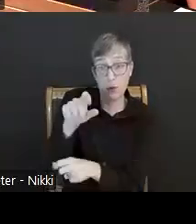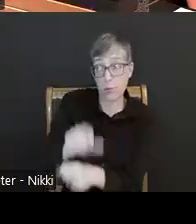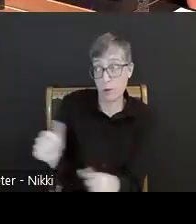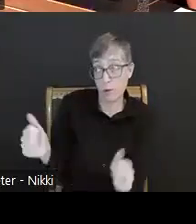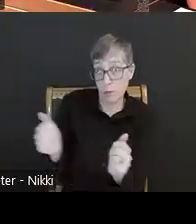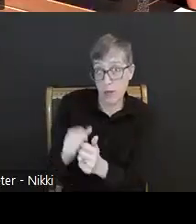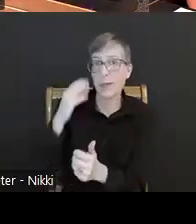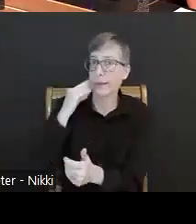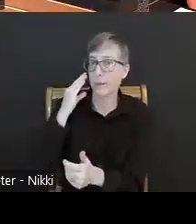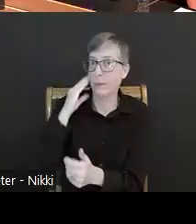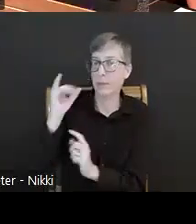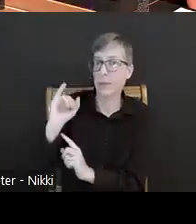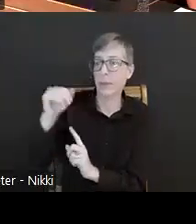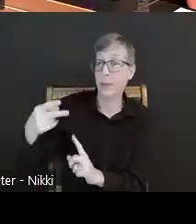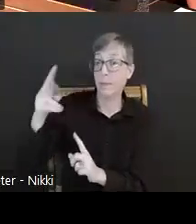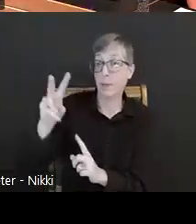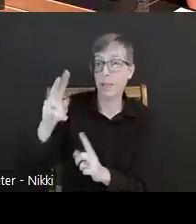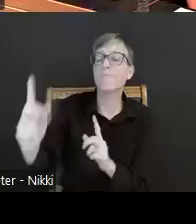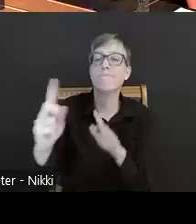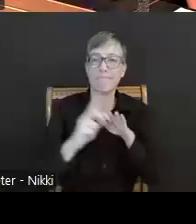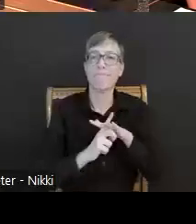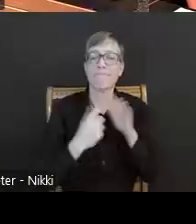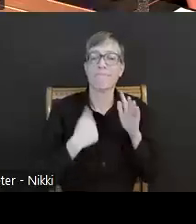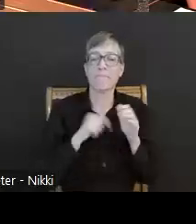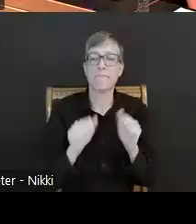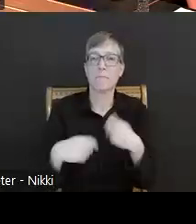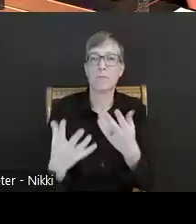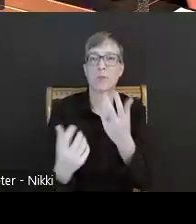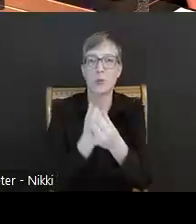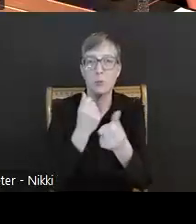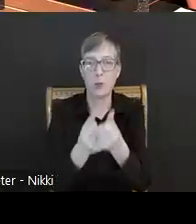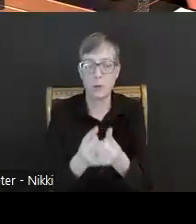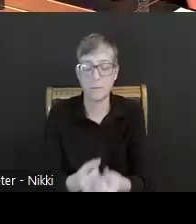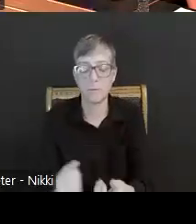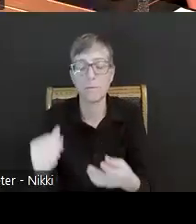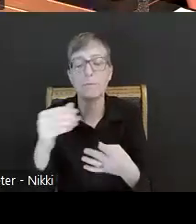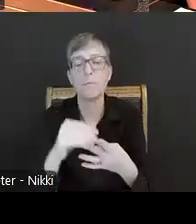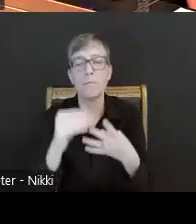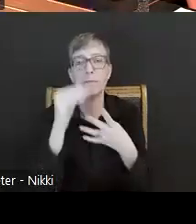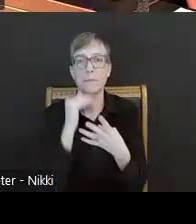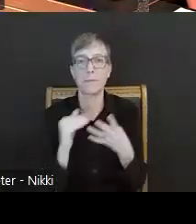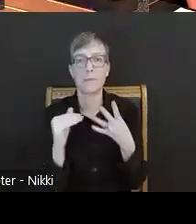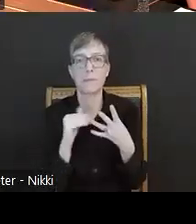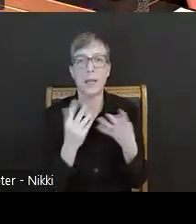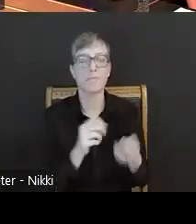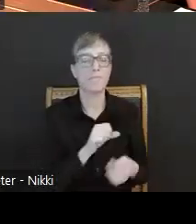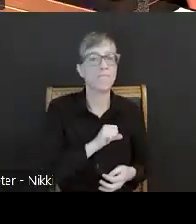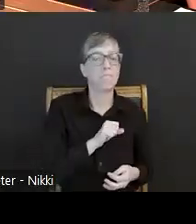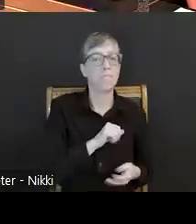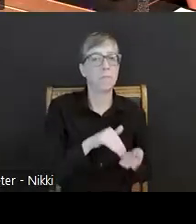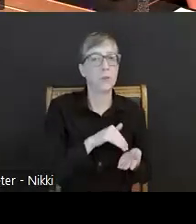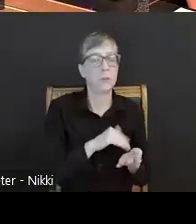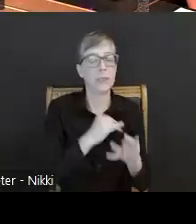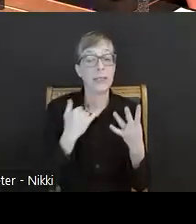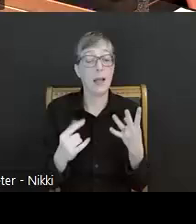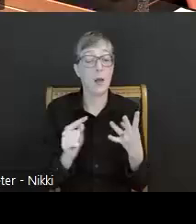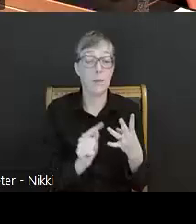support um I'll now talk excuse me I'll now talk a bit about advocacy um and all